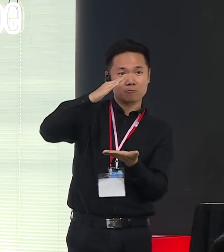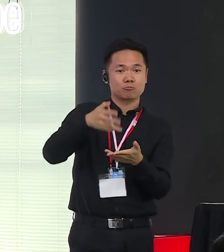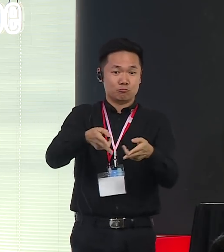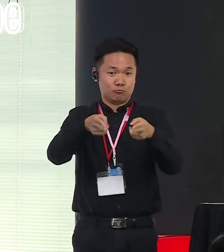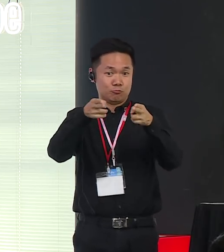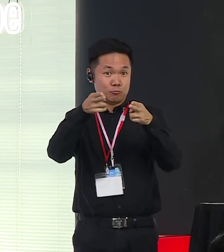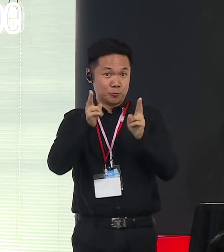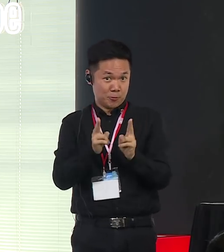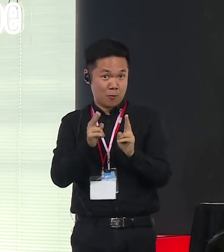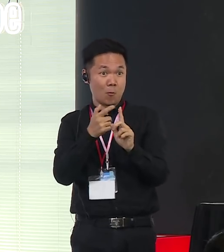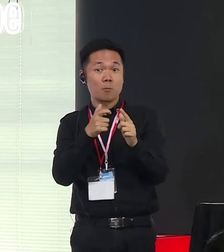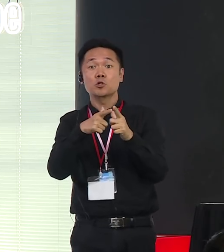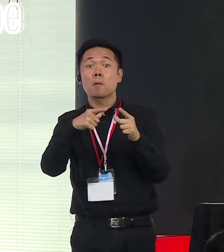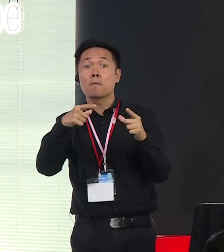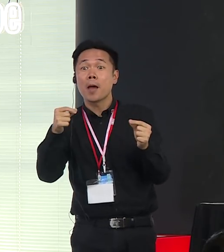many people from the world.